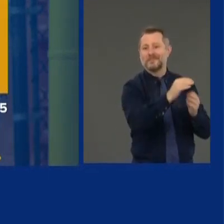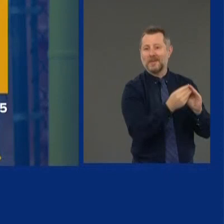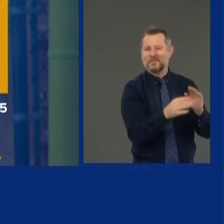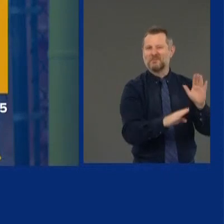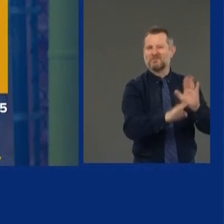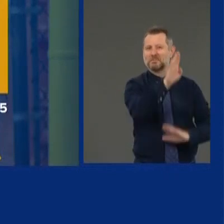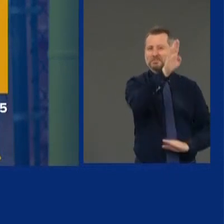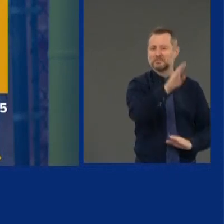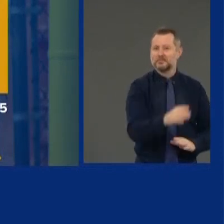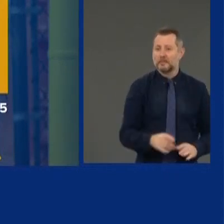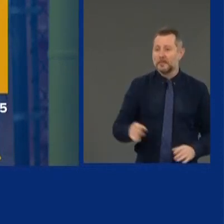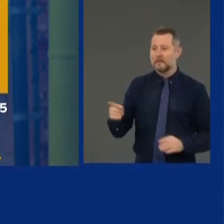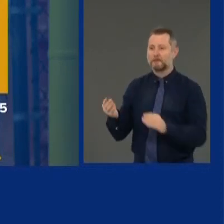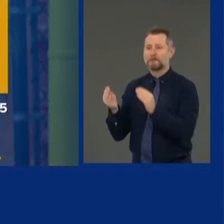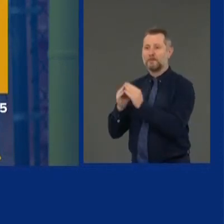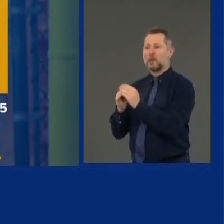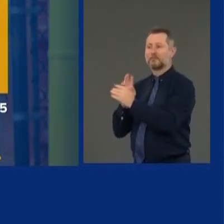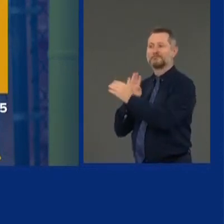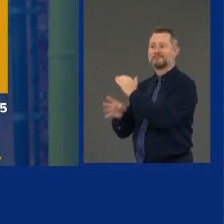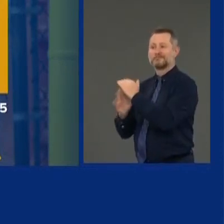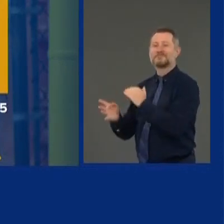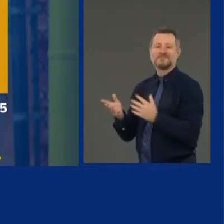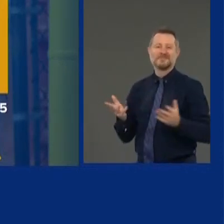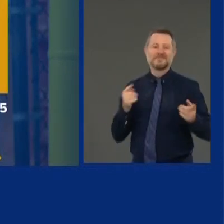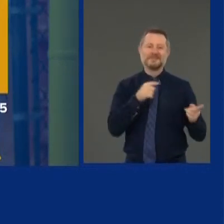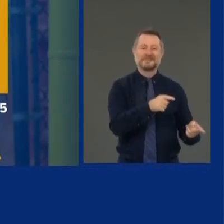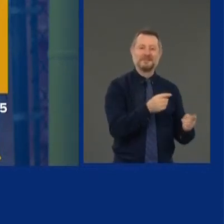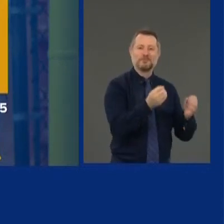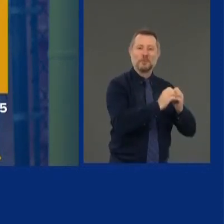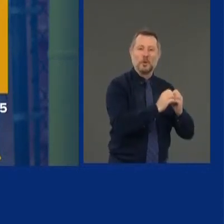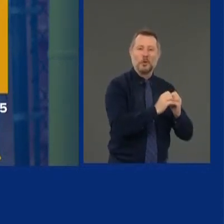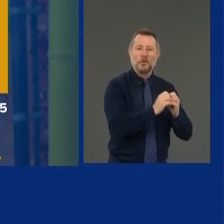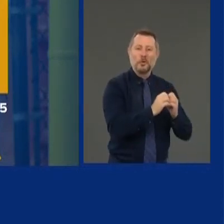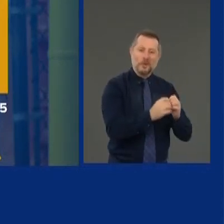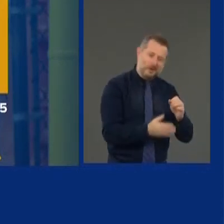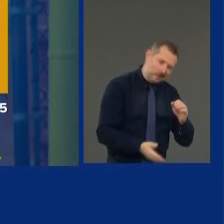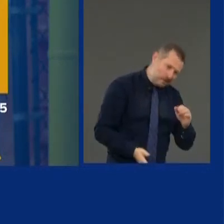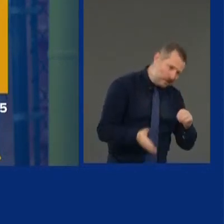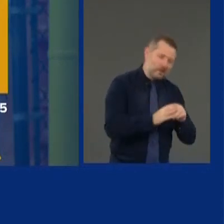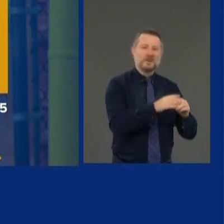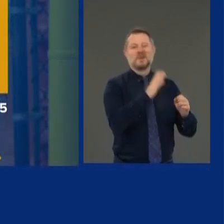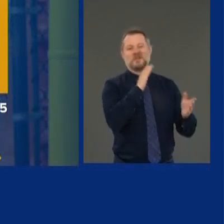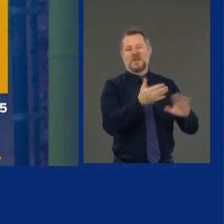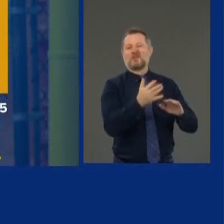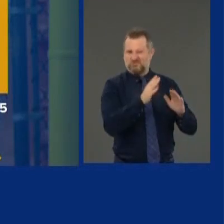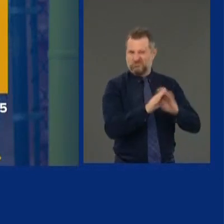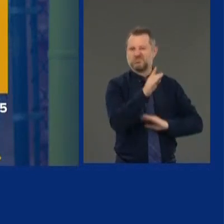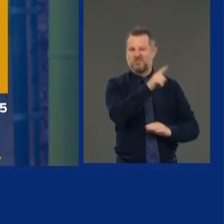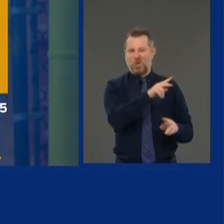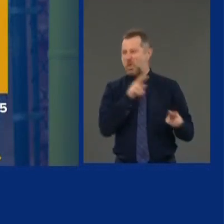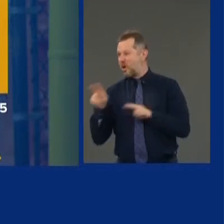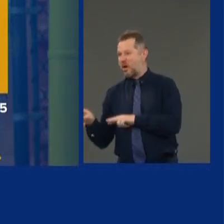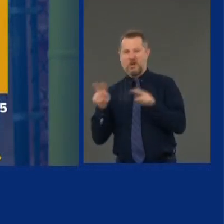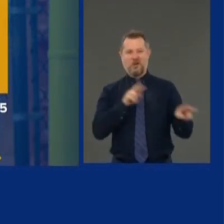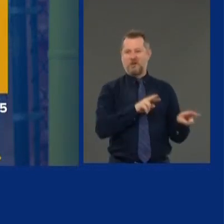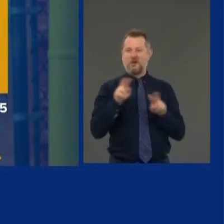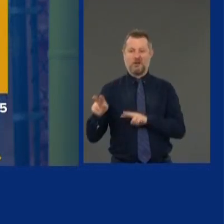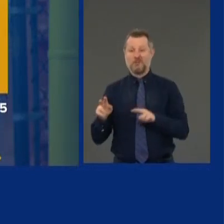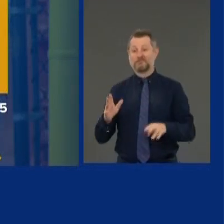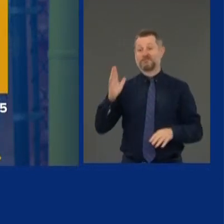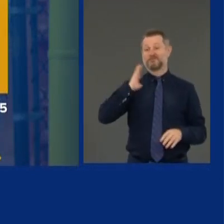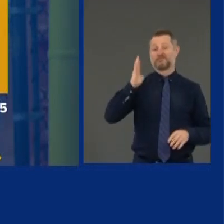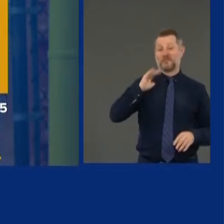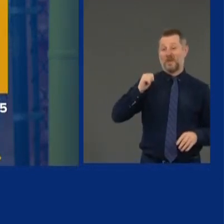PROJECTED DEATHS.